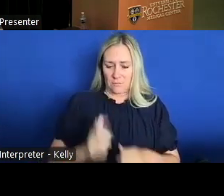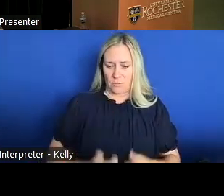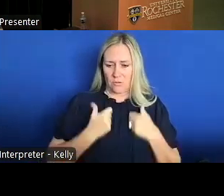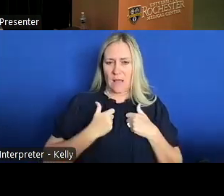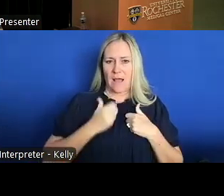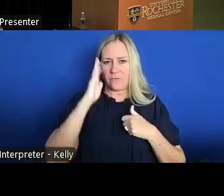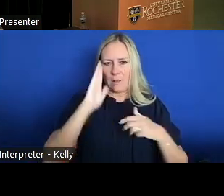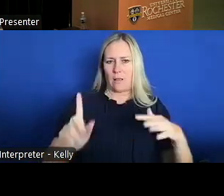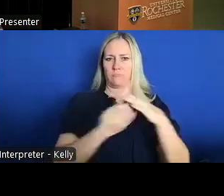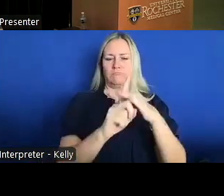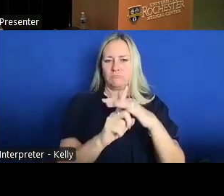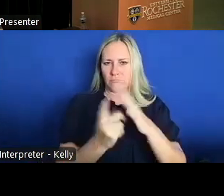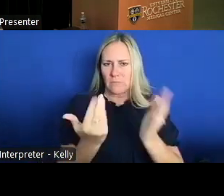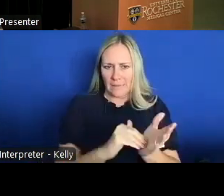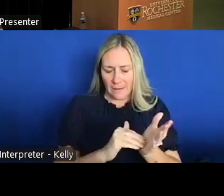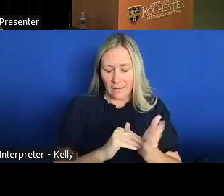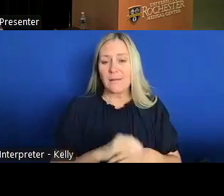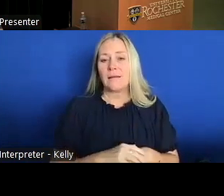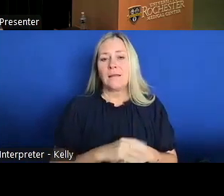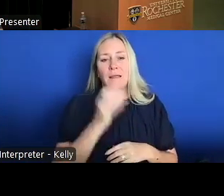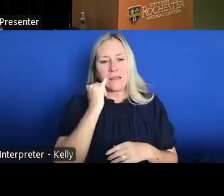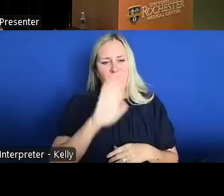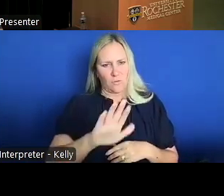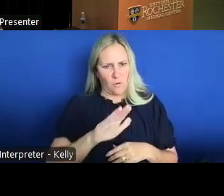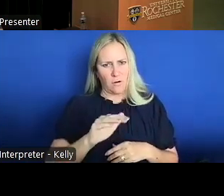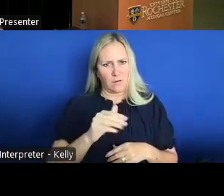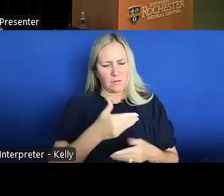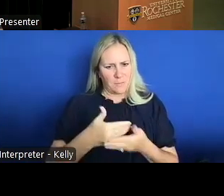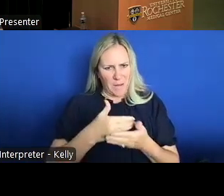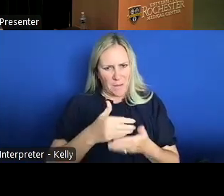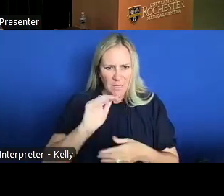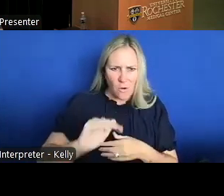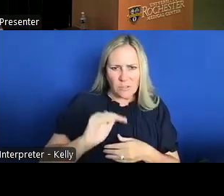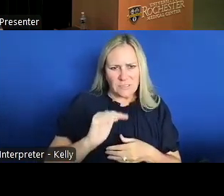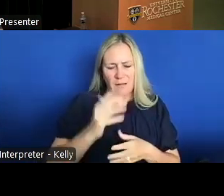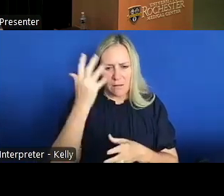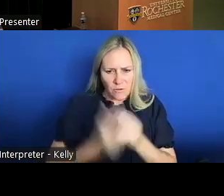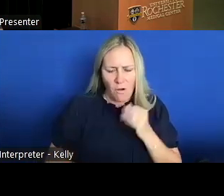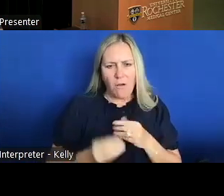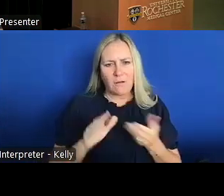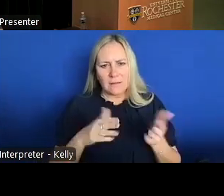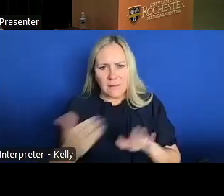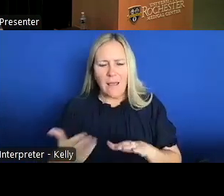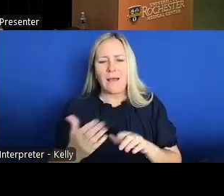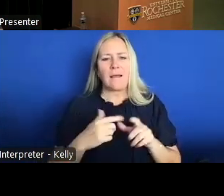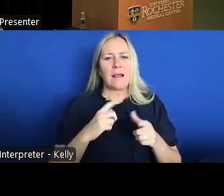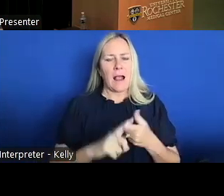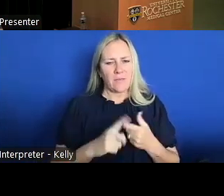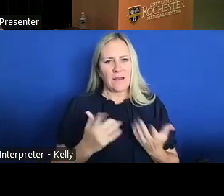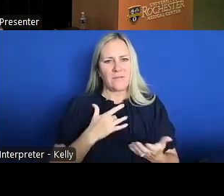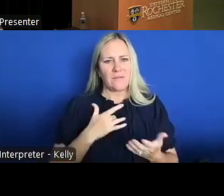pain the death of a child because you don't get over it you grieve through it and it's adapting